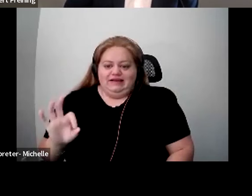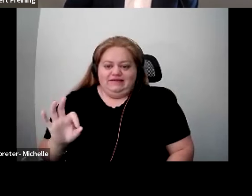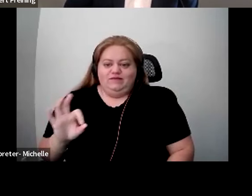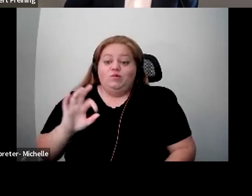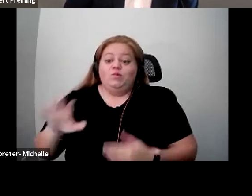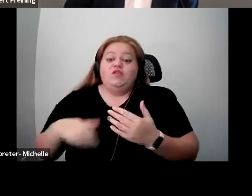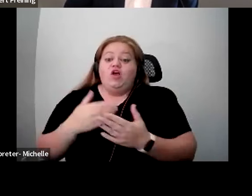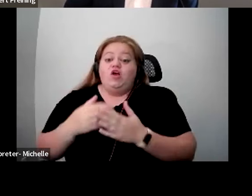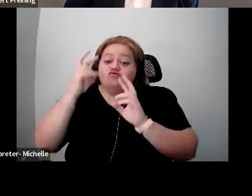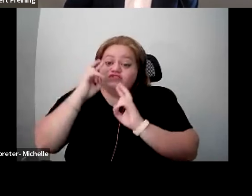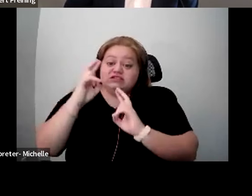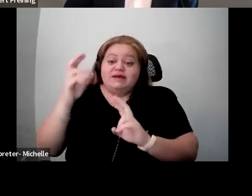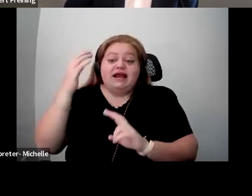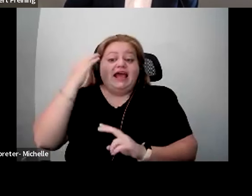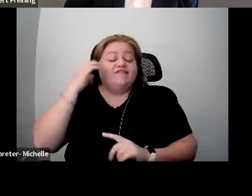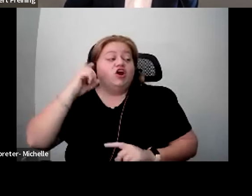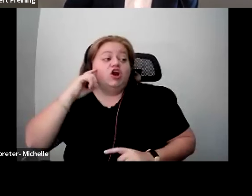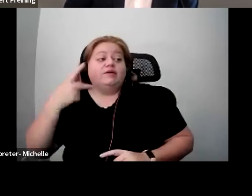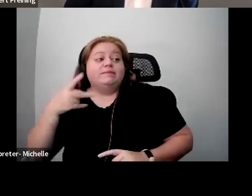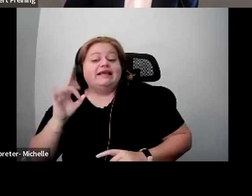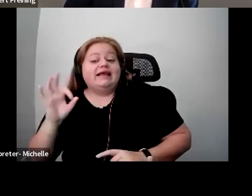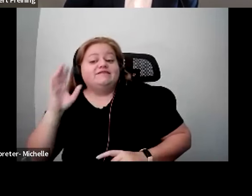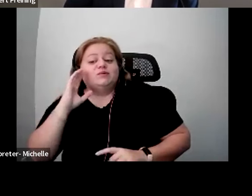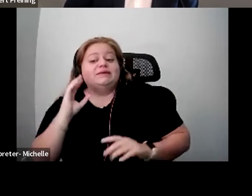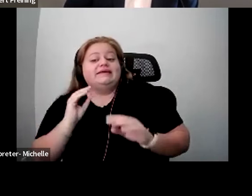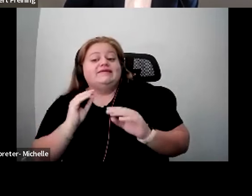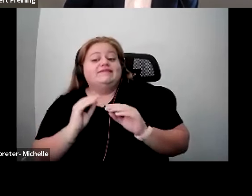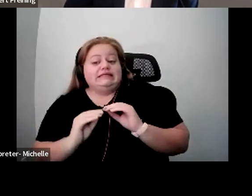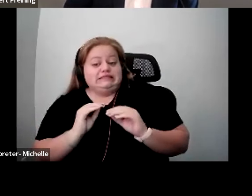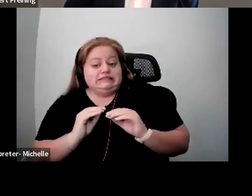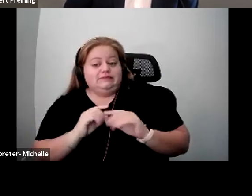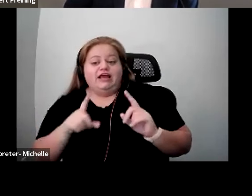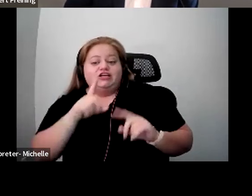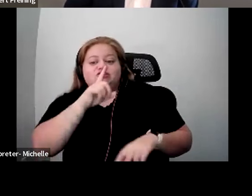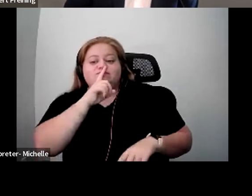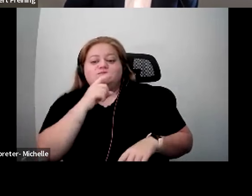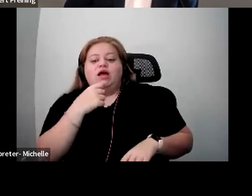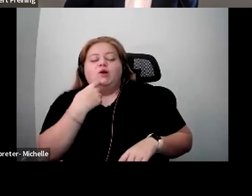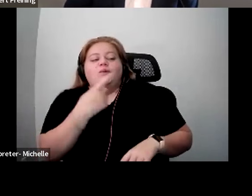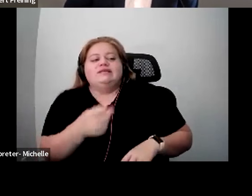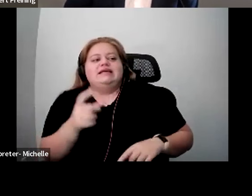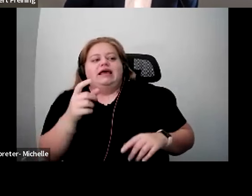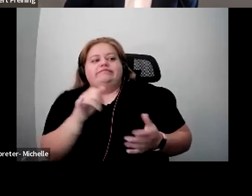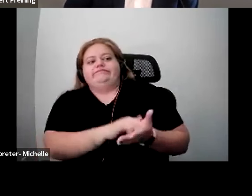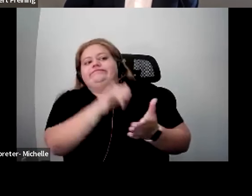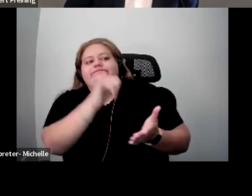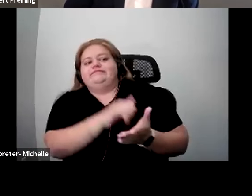are some efforts to fix PDF. So I guess I shouldn't discourage people when working with that because maybe PDF can be fixed, too.